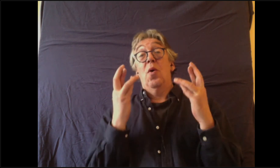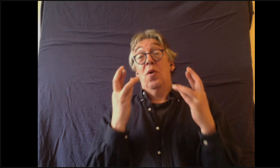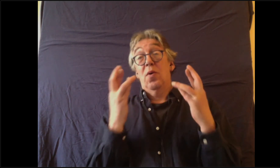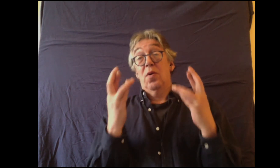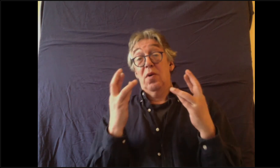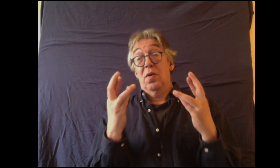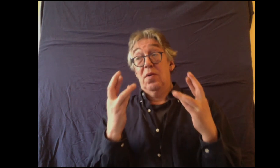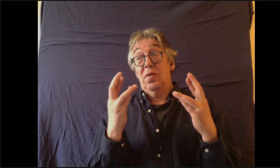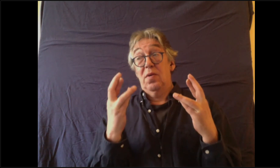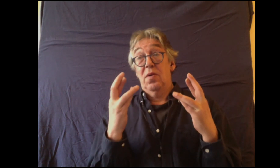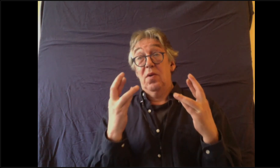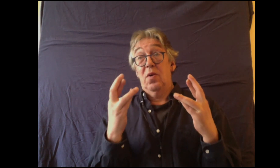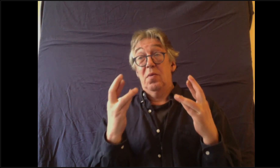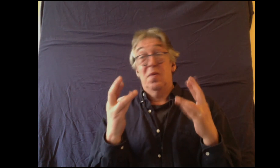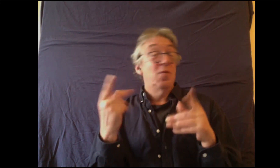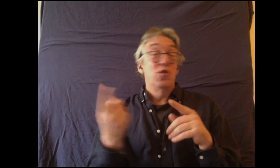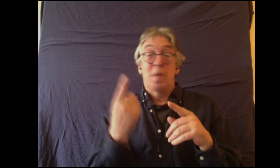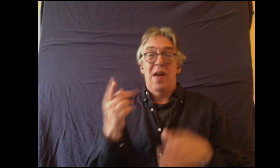(cutting out)